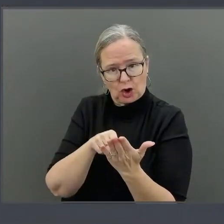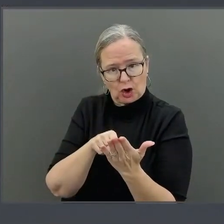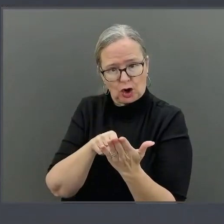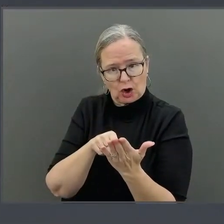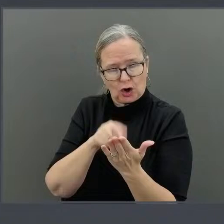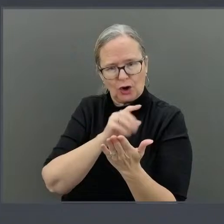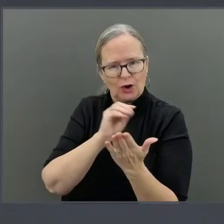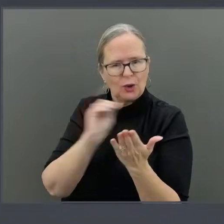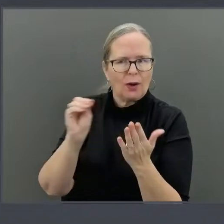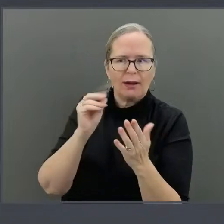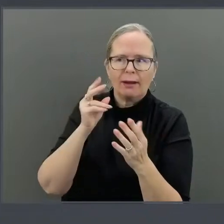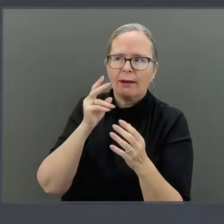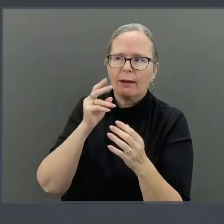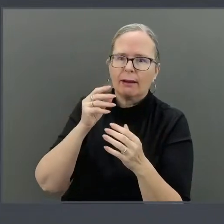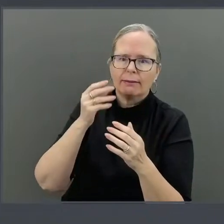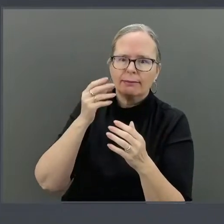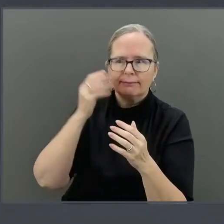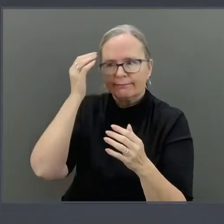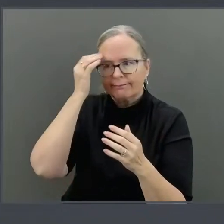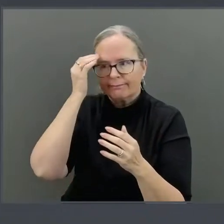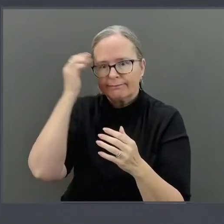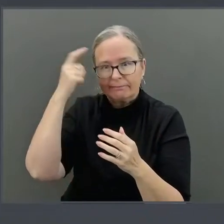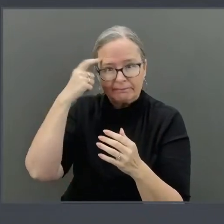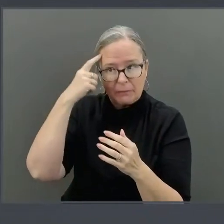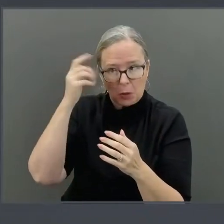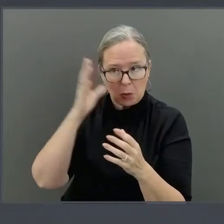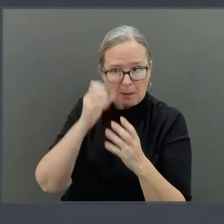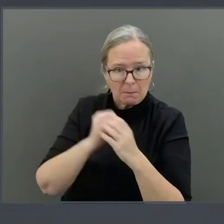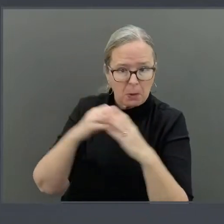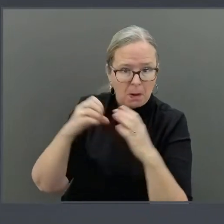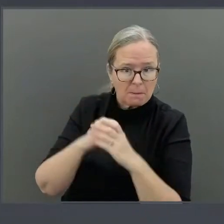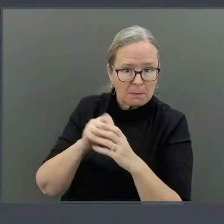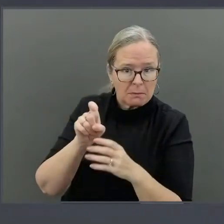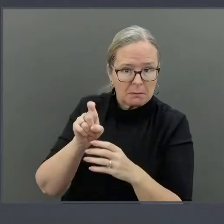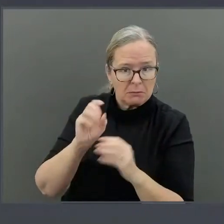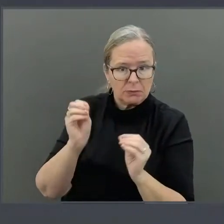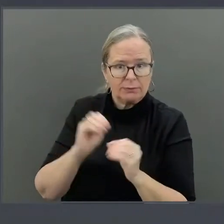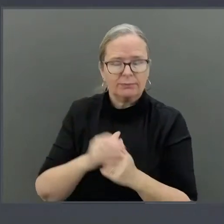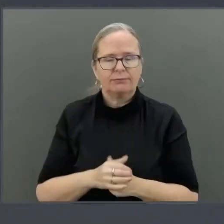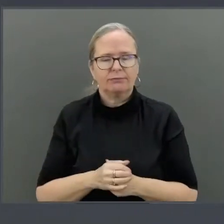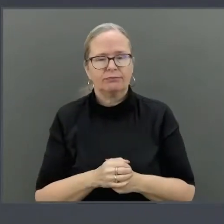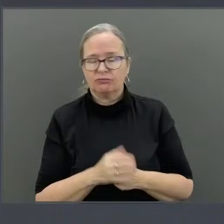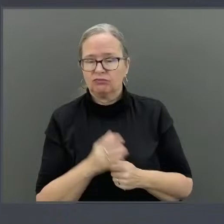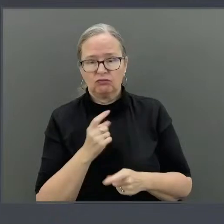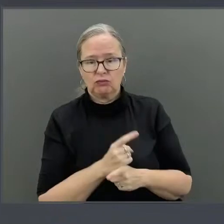acoustical monitors this spring so that we could start to listen for any wire uh braks that may